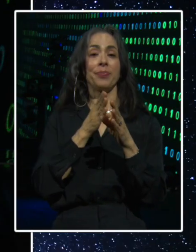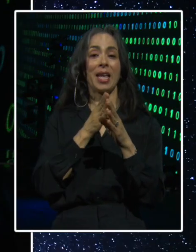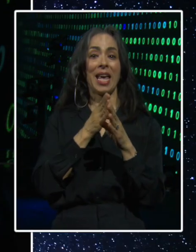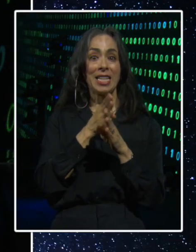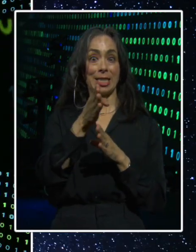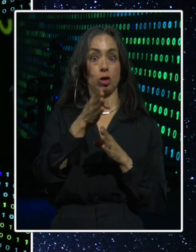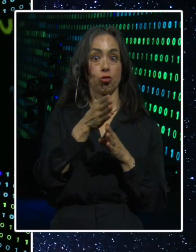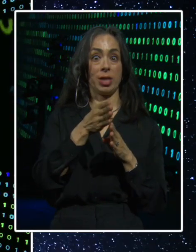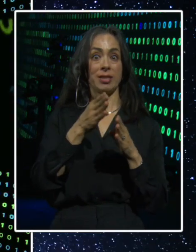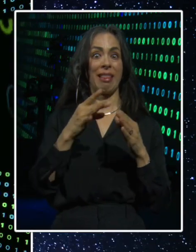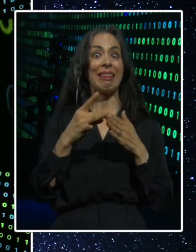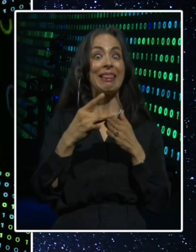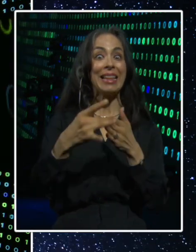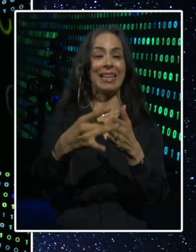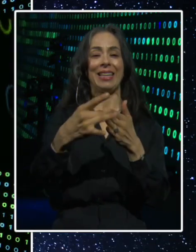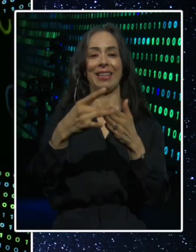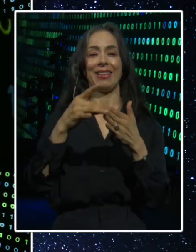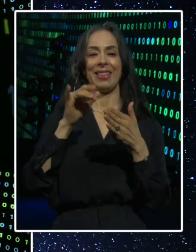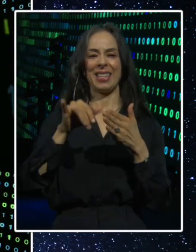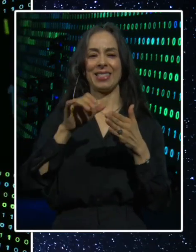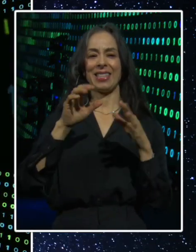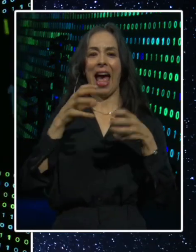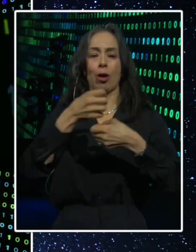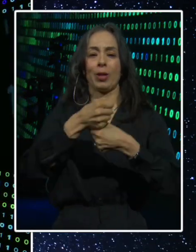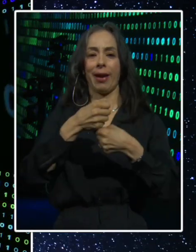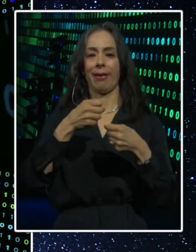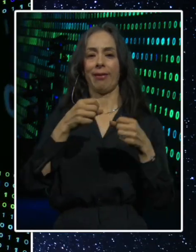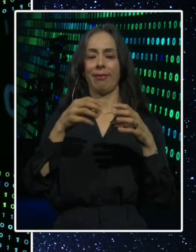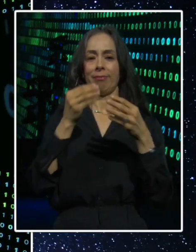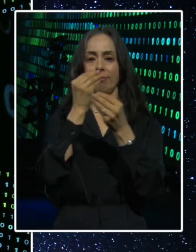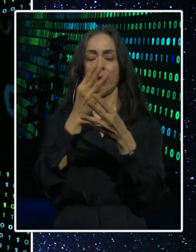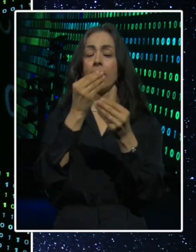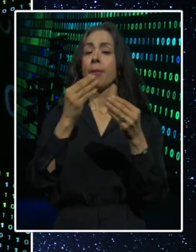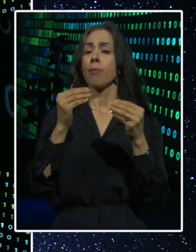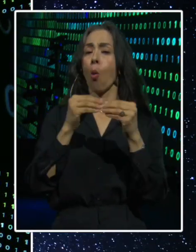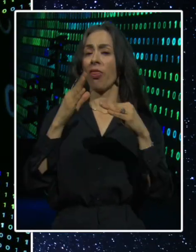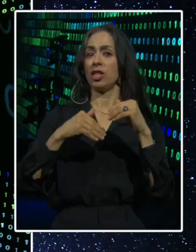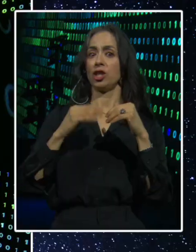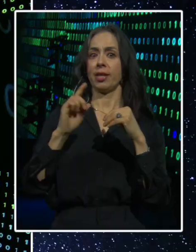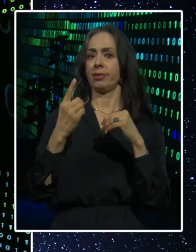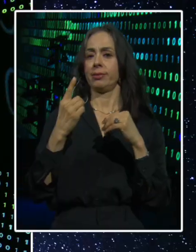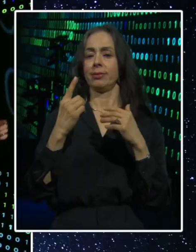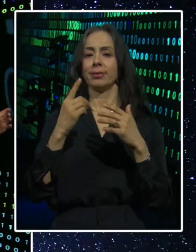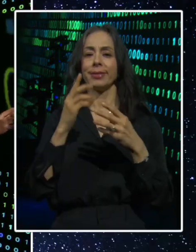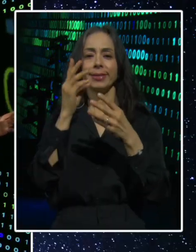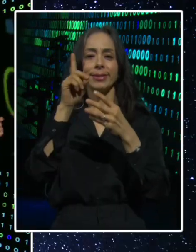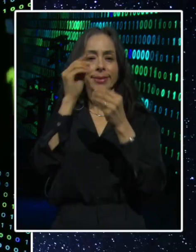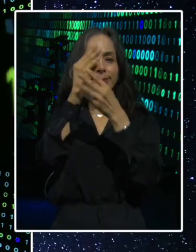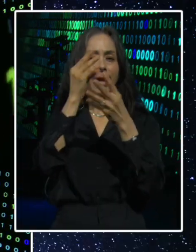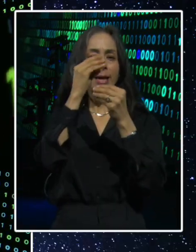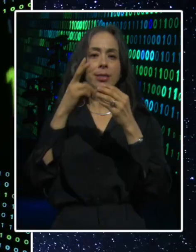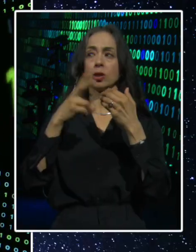the industry's leading desegregated intelligent infrastructure. More than just data storage,